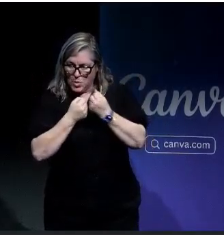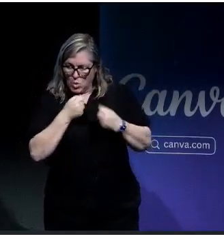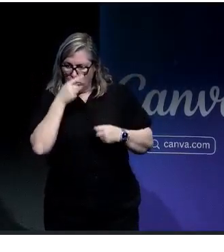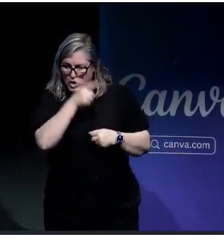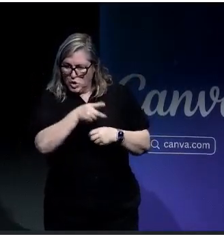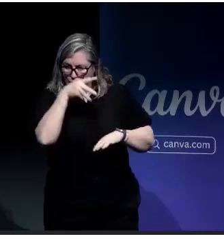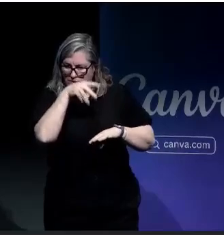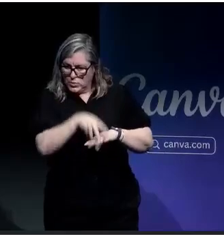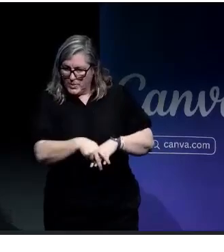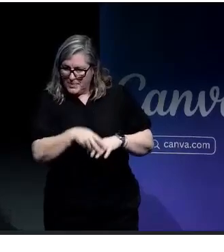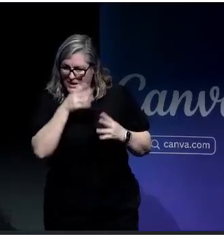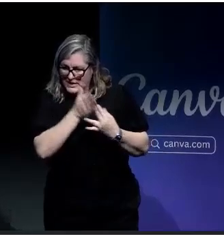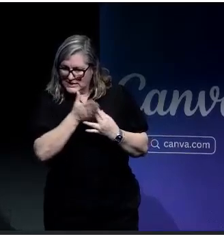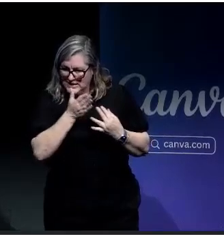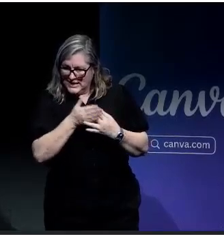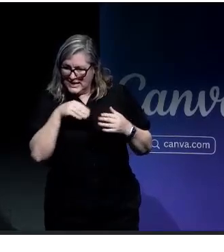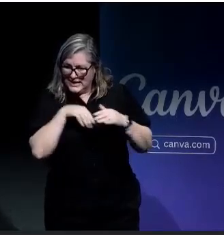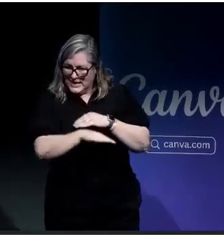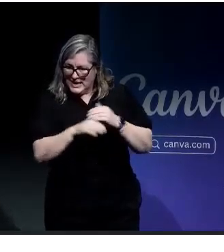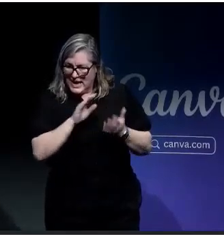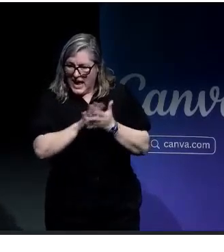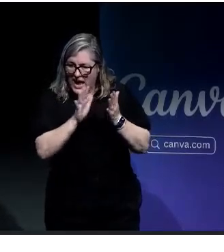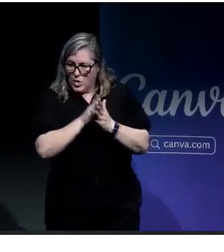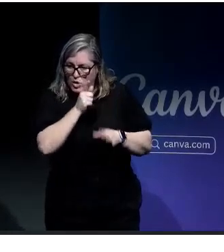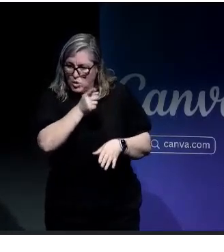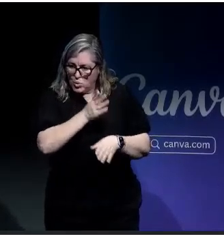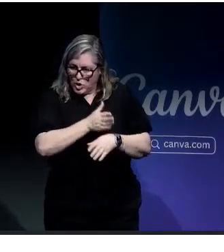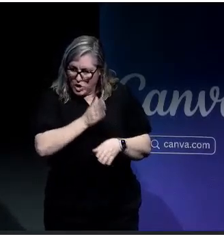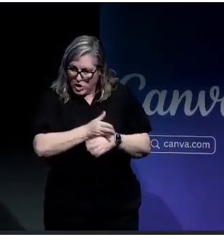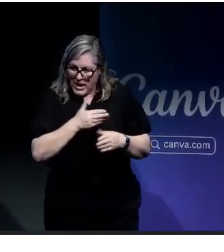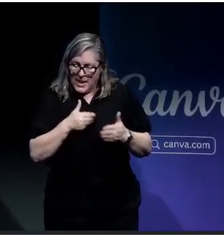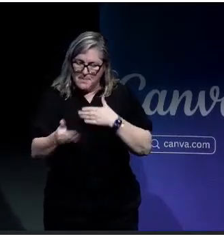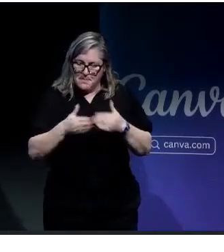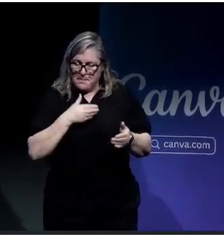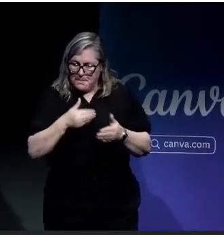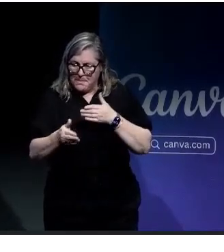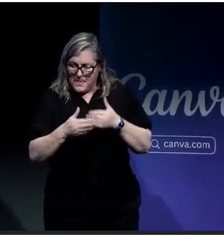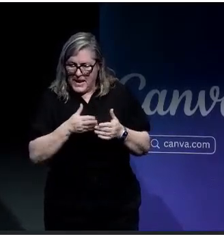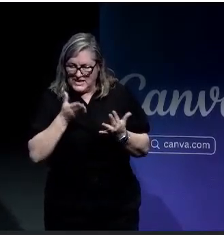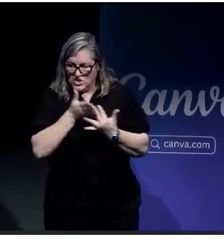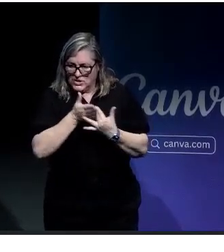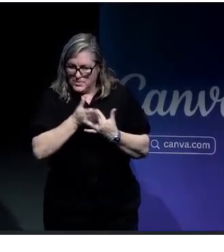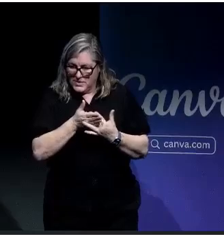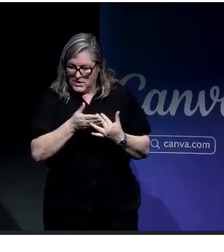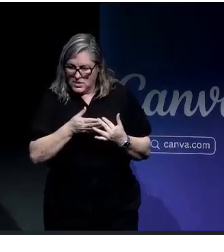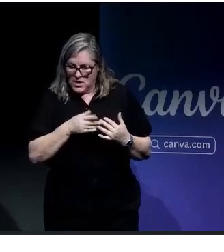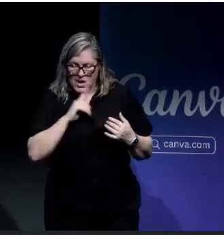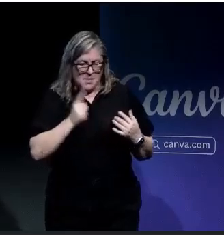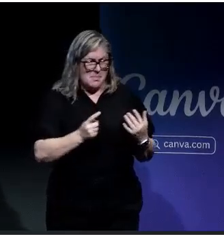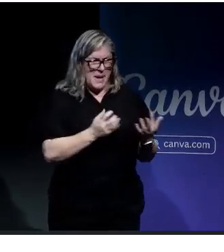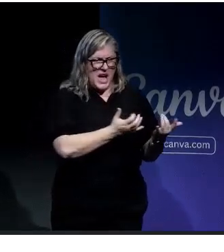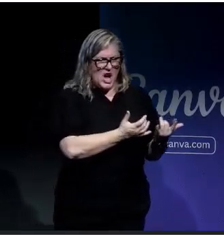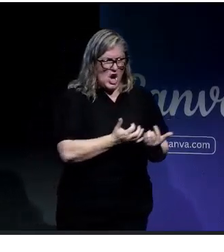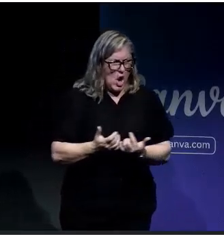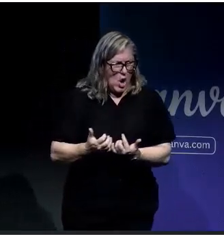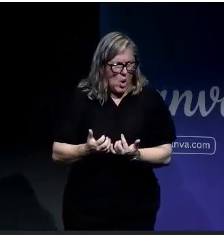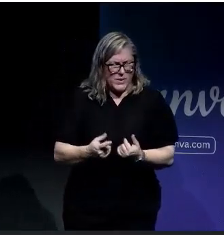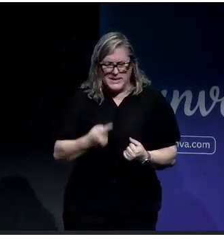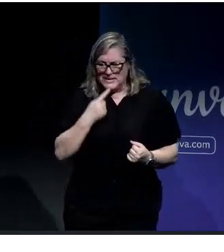into the way that you work and manage accessibility on your behalf. But, in the code sample, we've got the paragraph tag there with the role equals image.